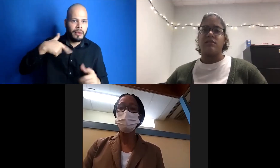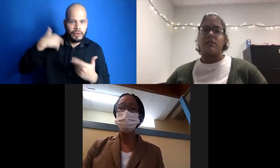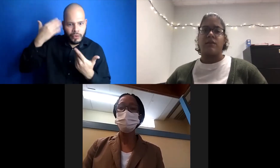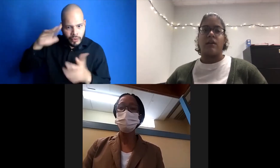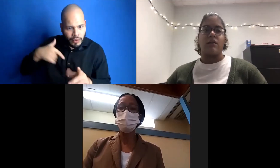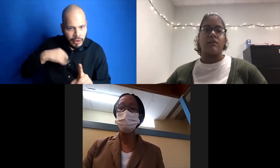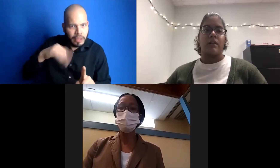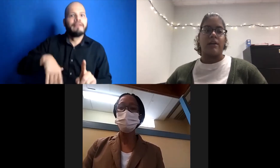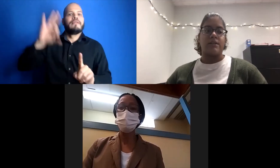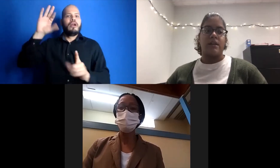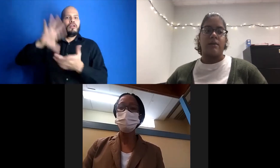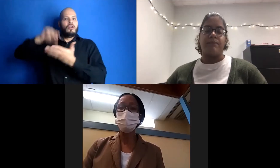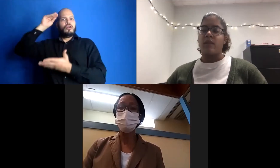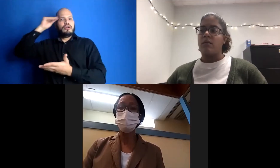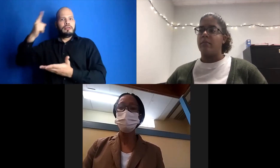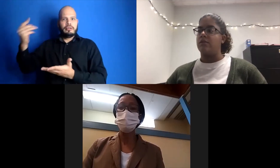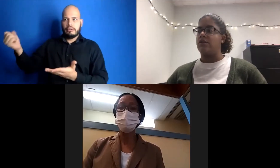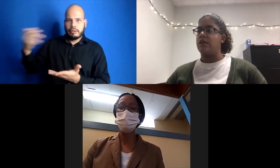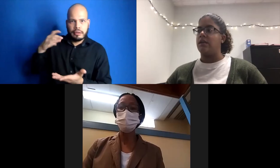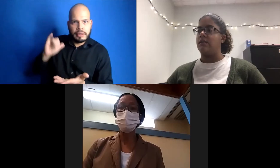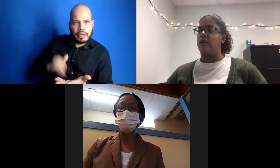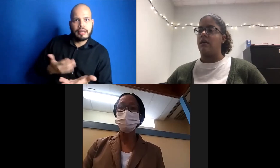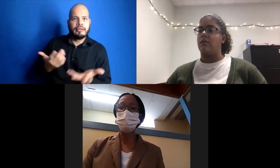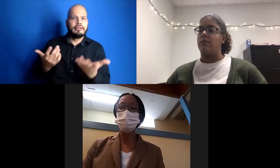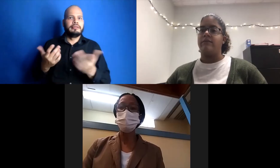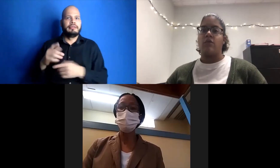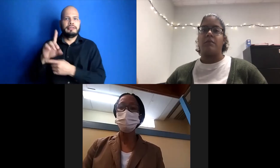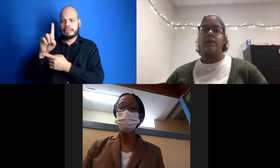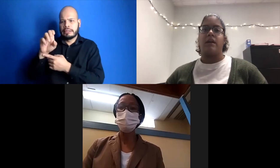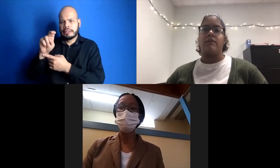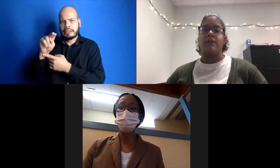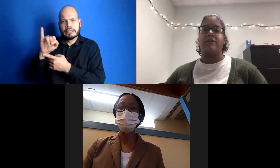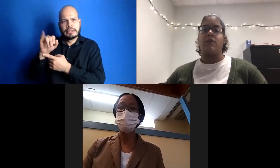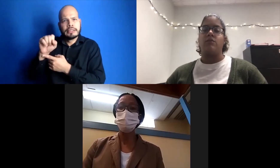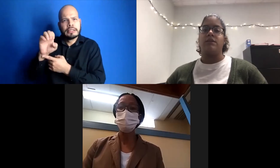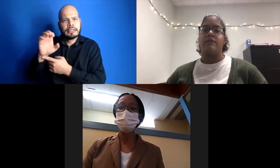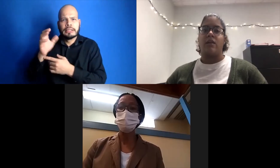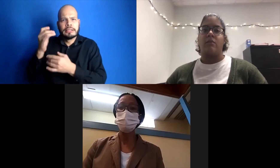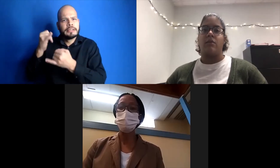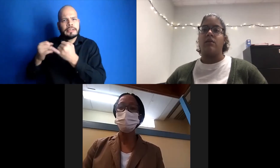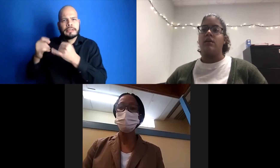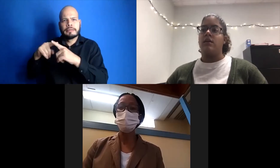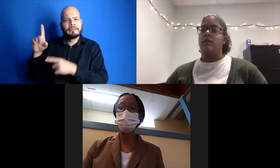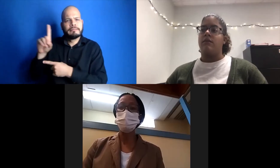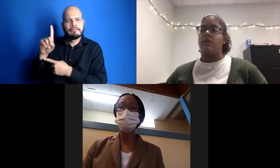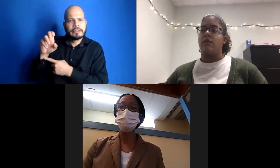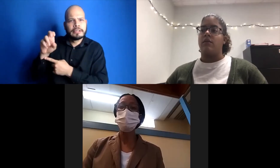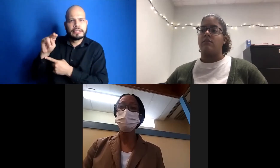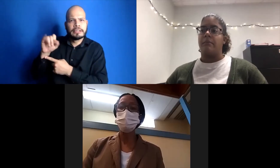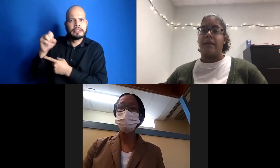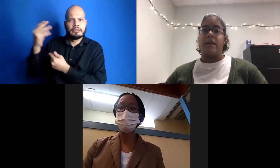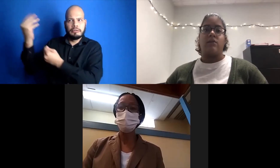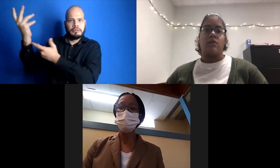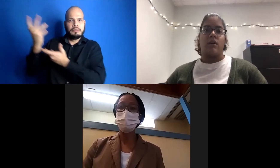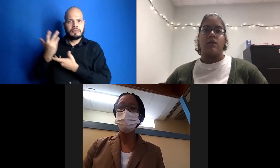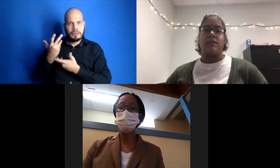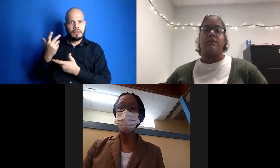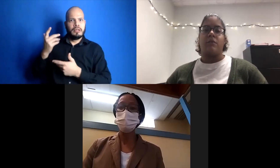forgot her last name but she um informed me that this phone was available for me at no cost for my